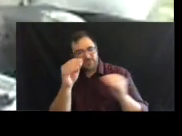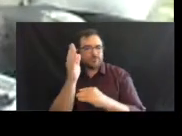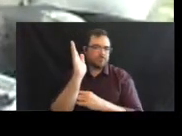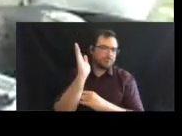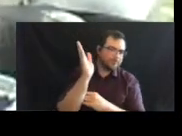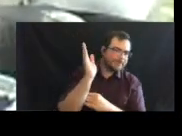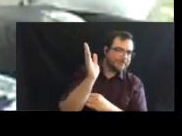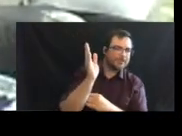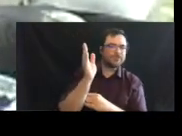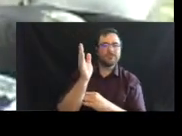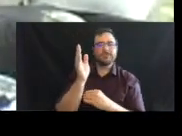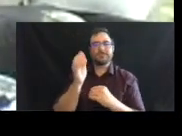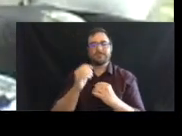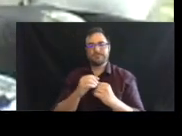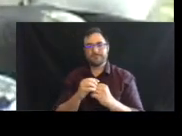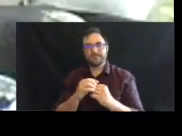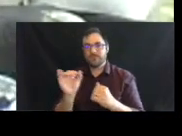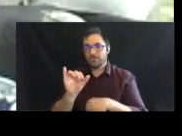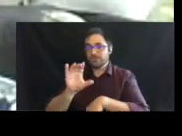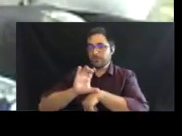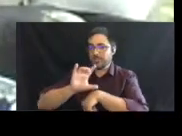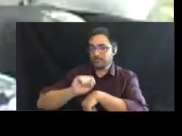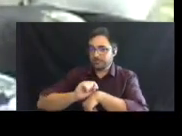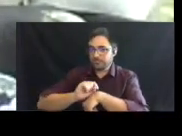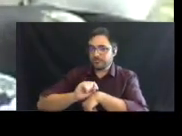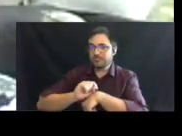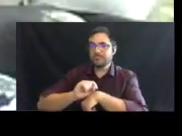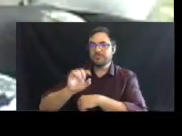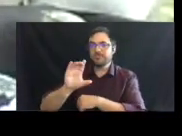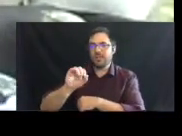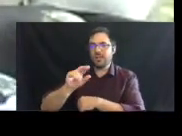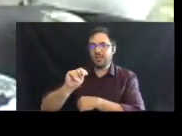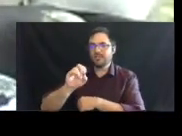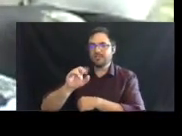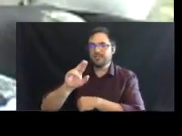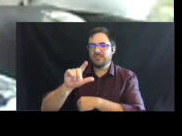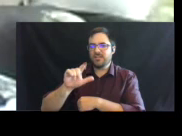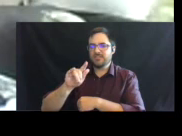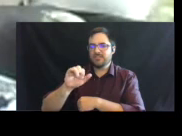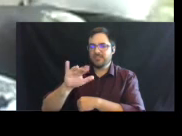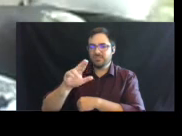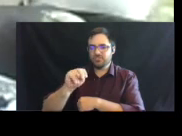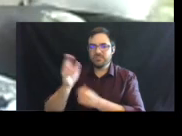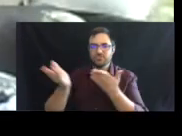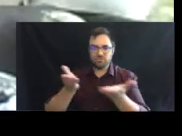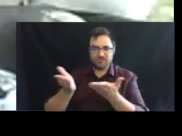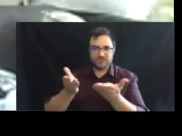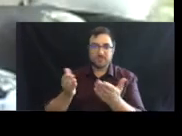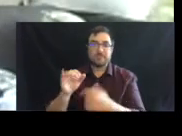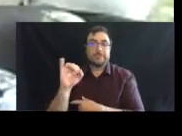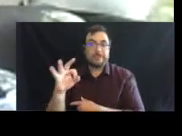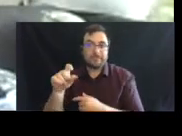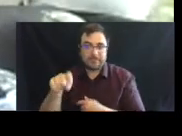and consultation services--child specific consultation services when requested.